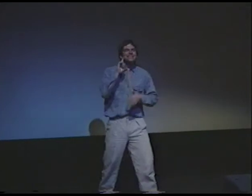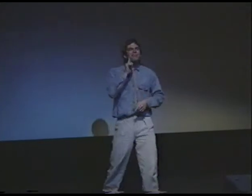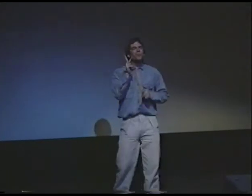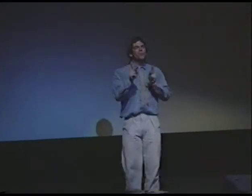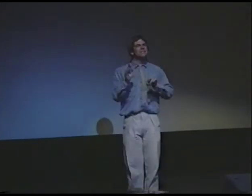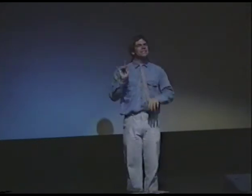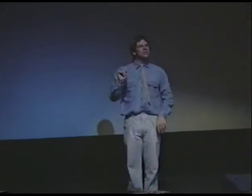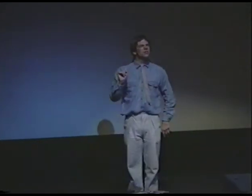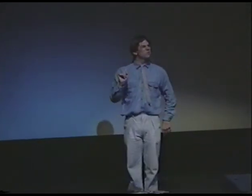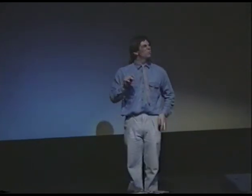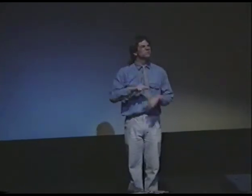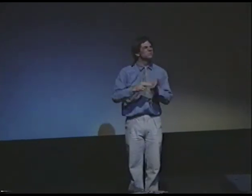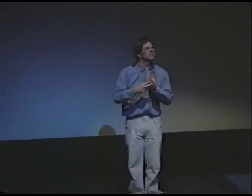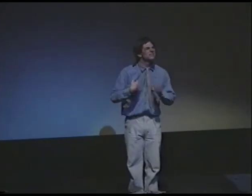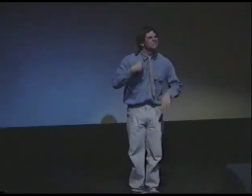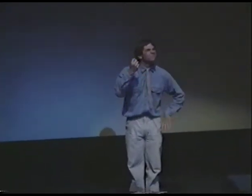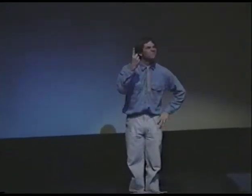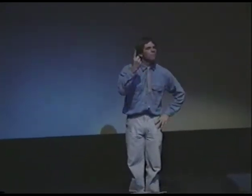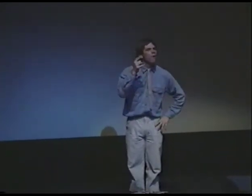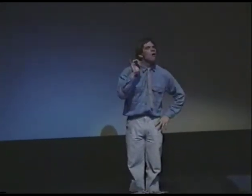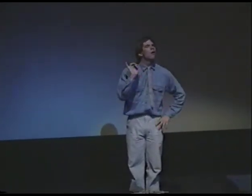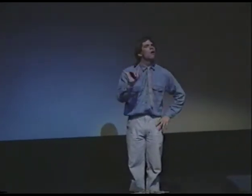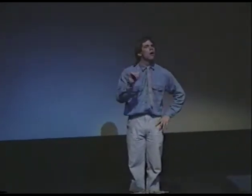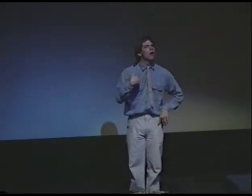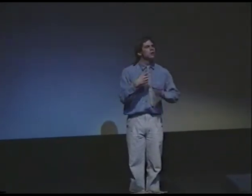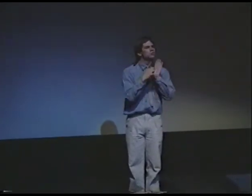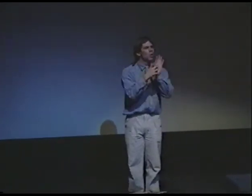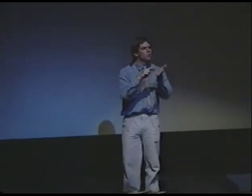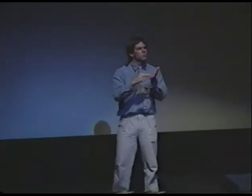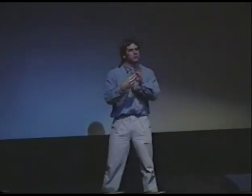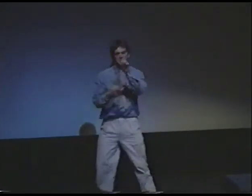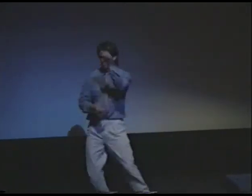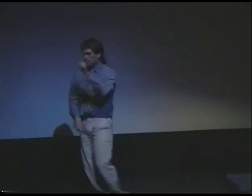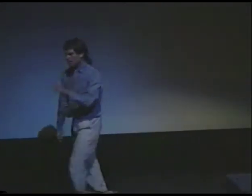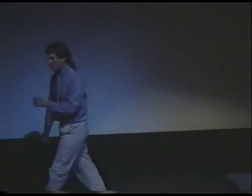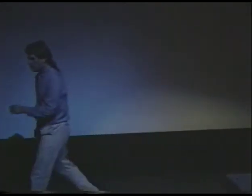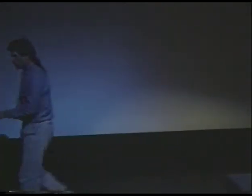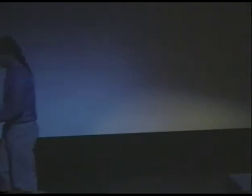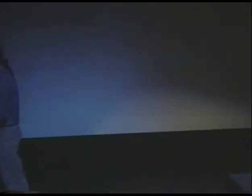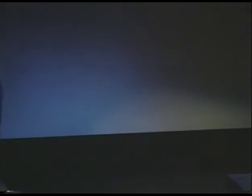What did he mean by visual possibilities? I'll show you what he meant.